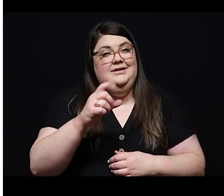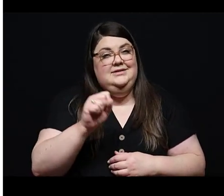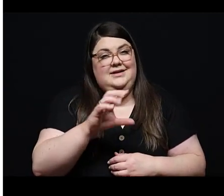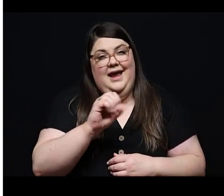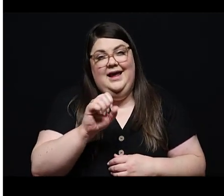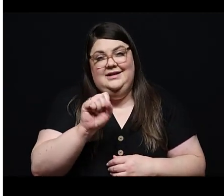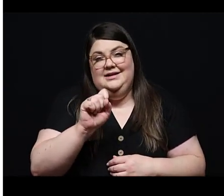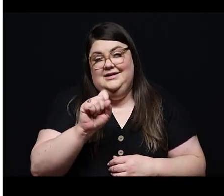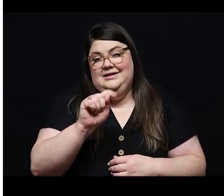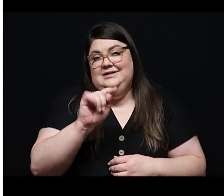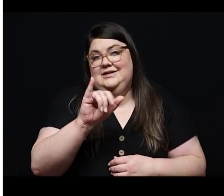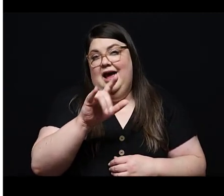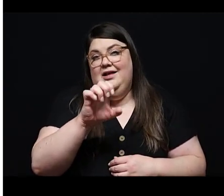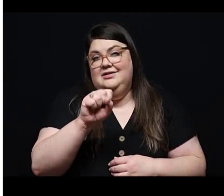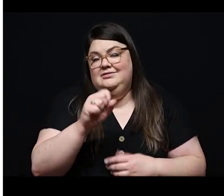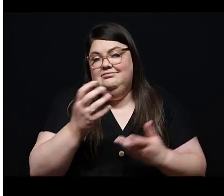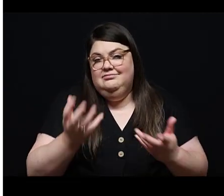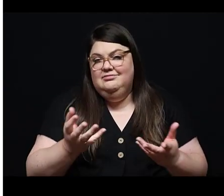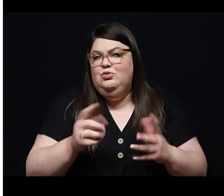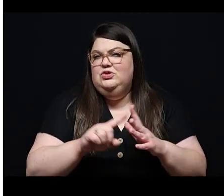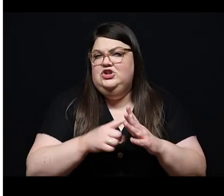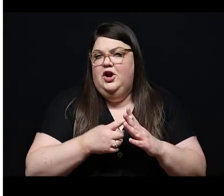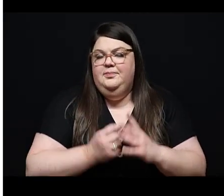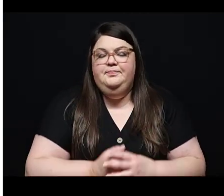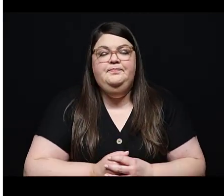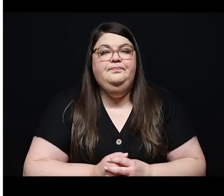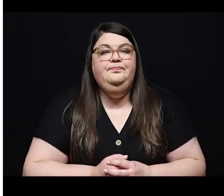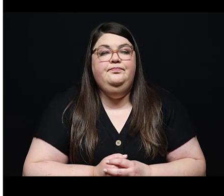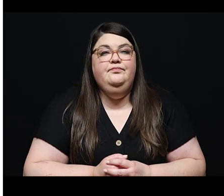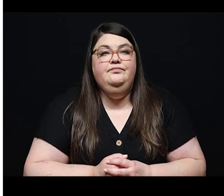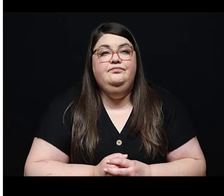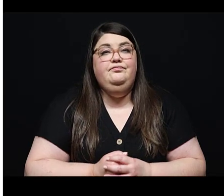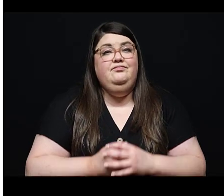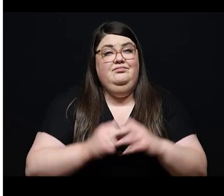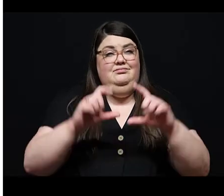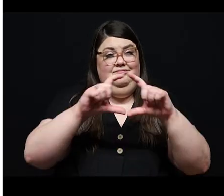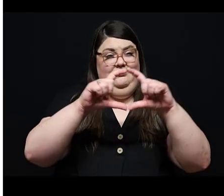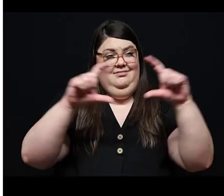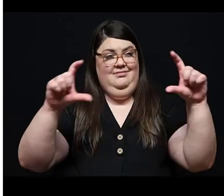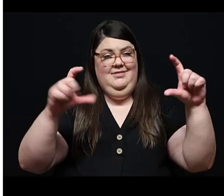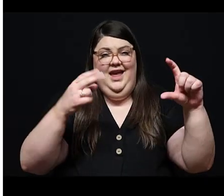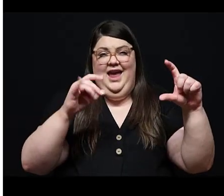Let’s start with headings and styles. Headings structure the document into sections